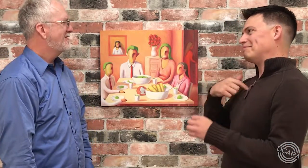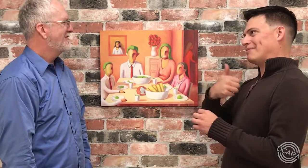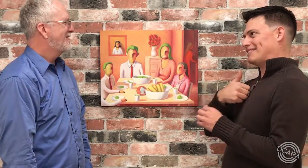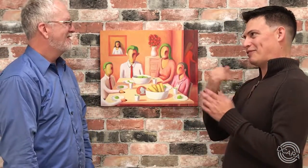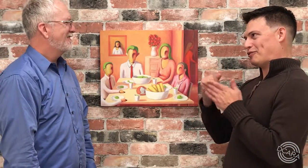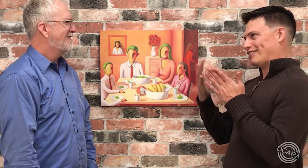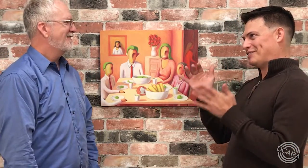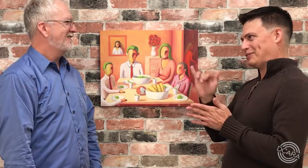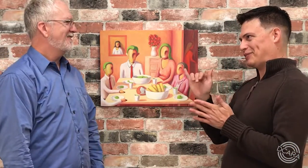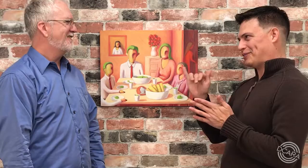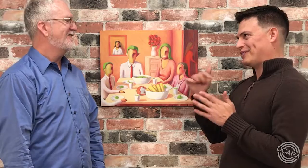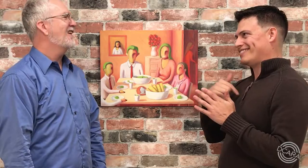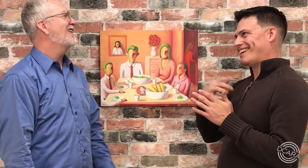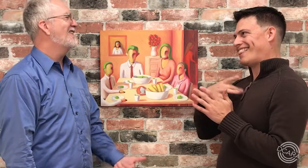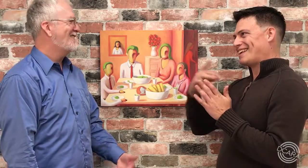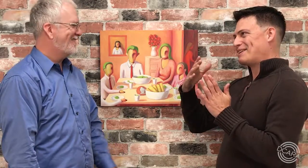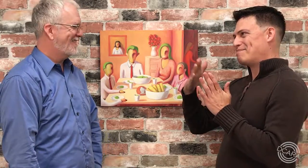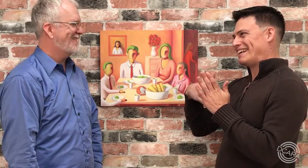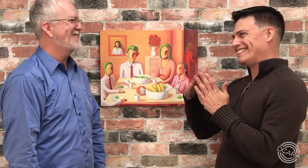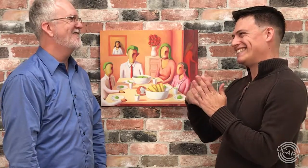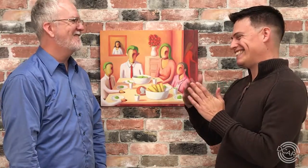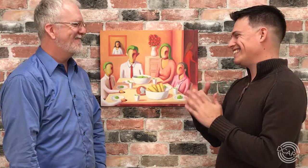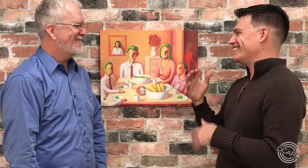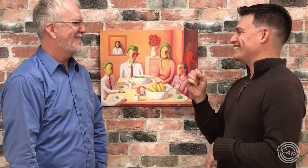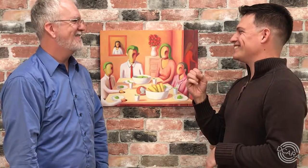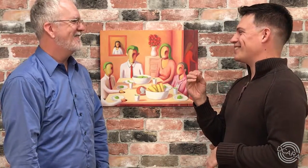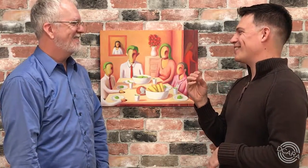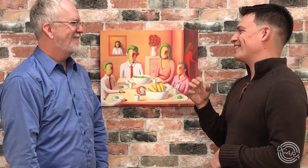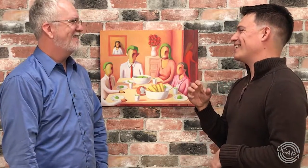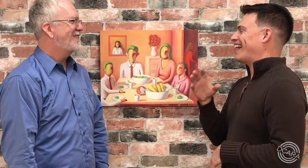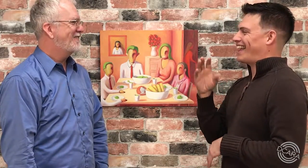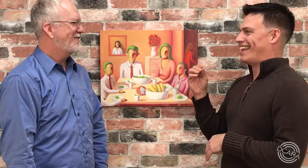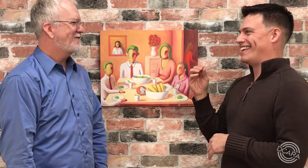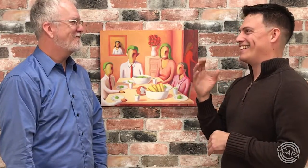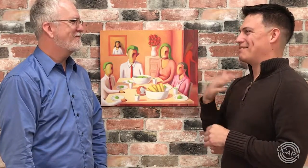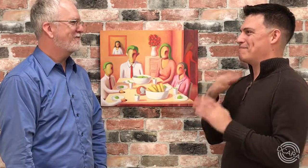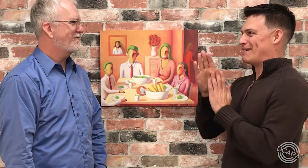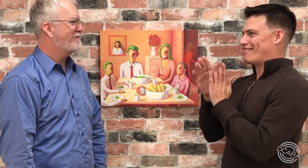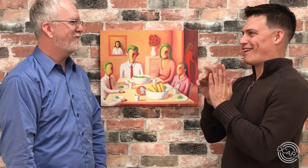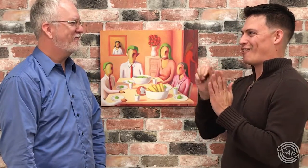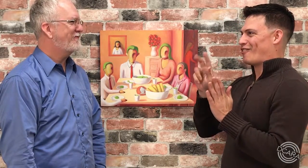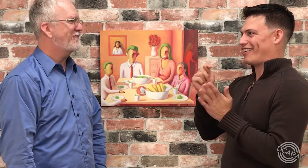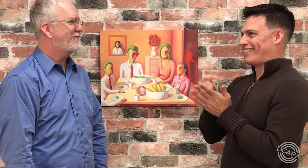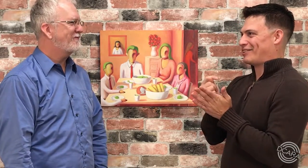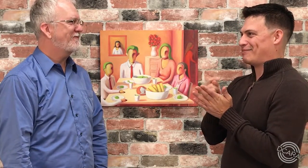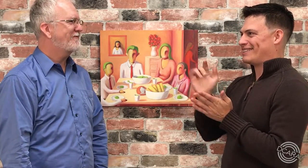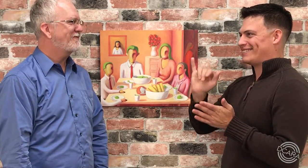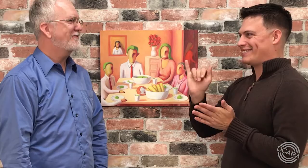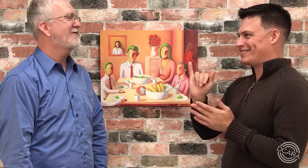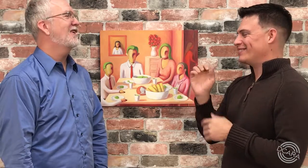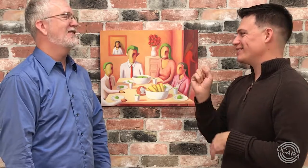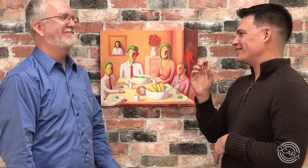Brian: I am an artist too. I like to paint. And I have a background in Art Therapy as well.